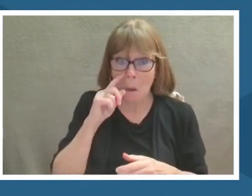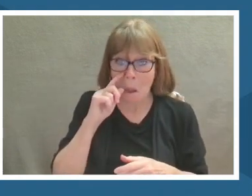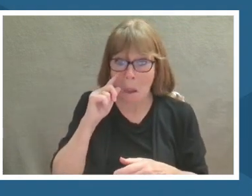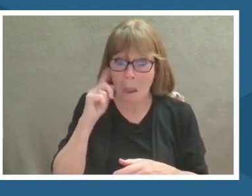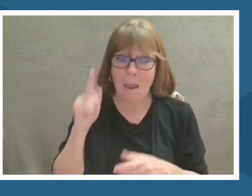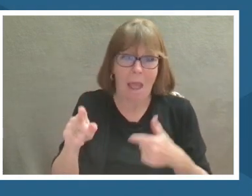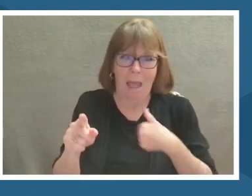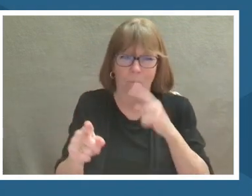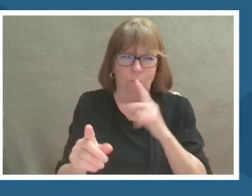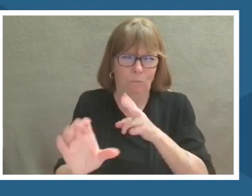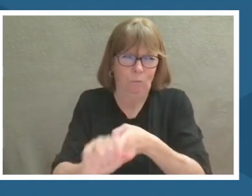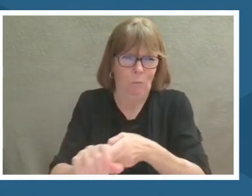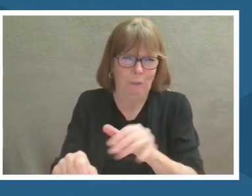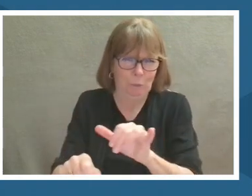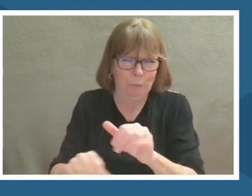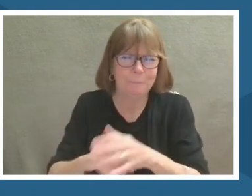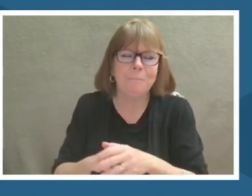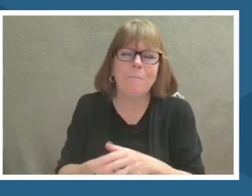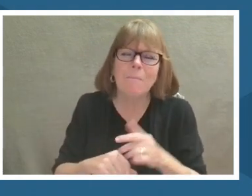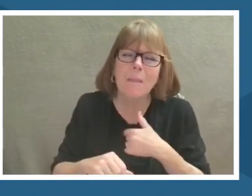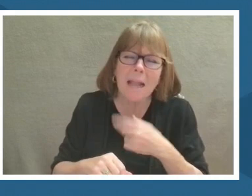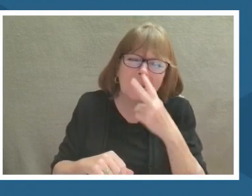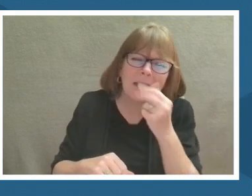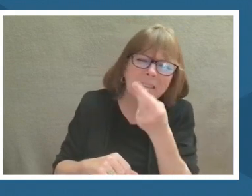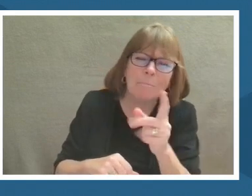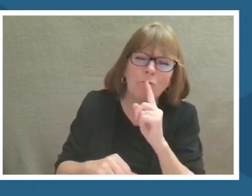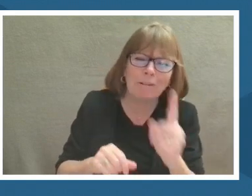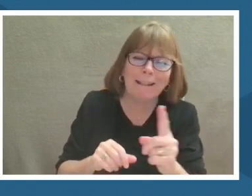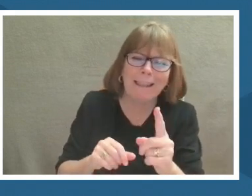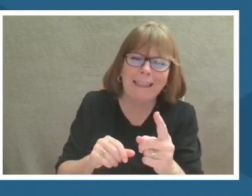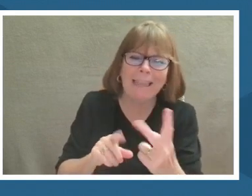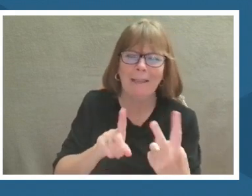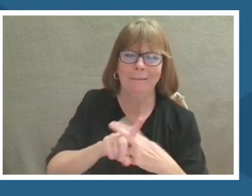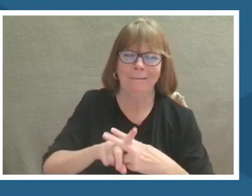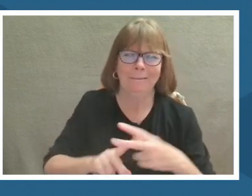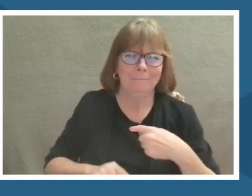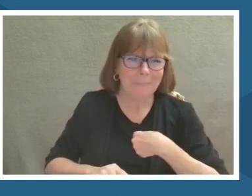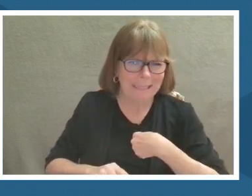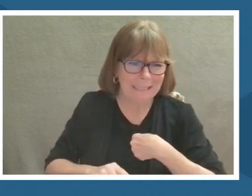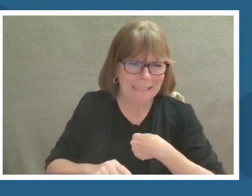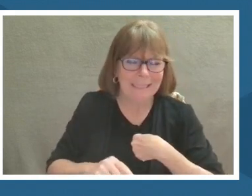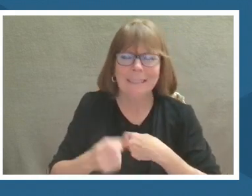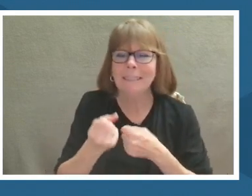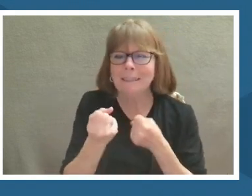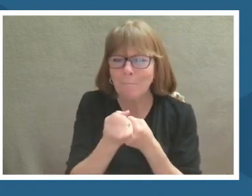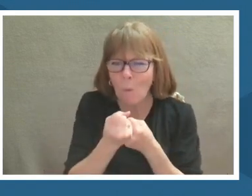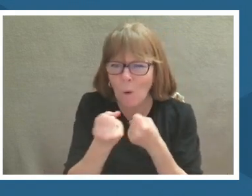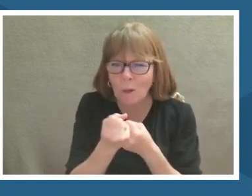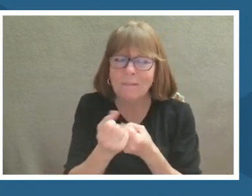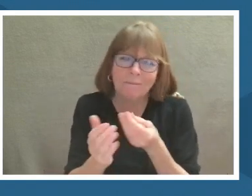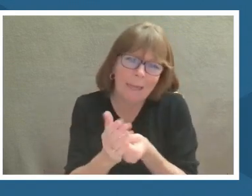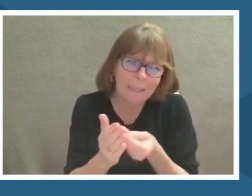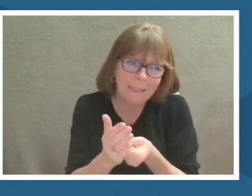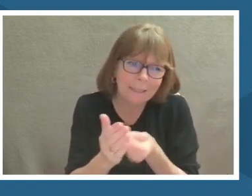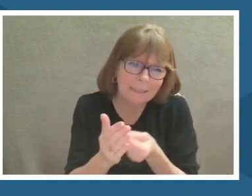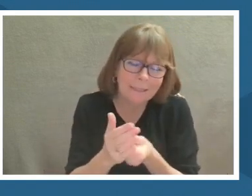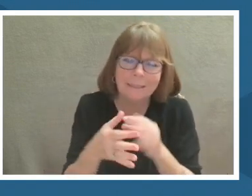couple directed towards me as well regarding support or funding for steam